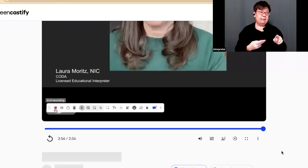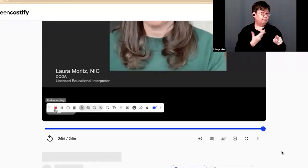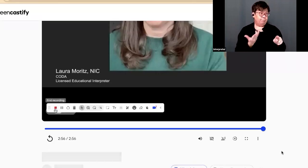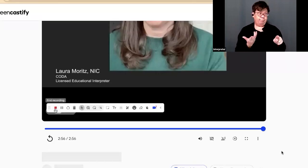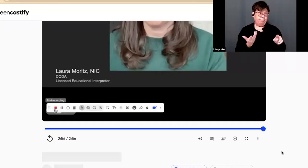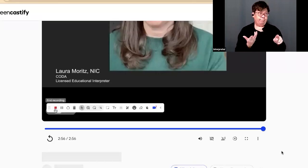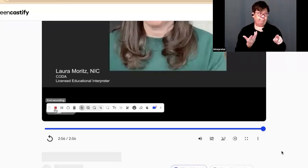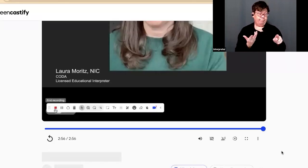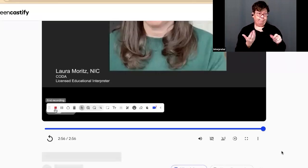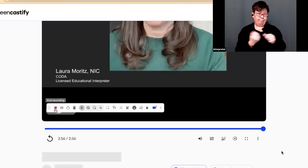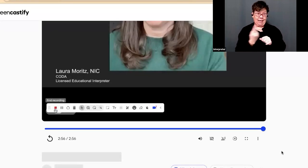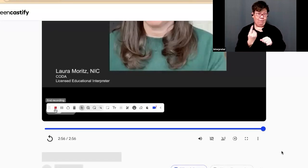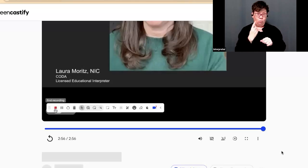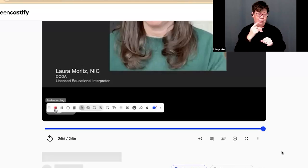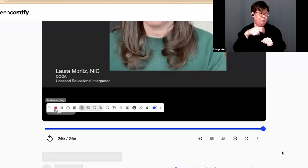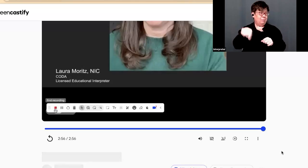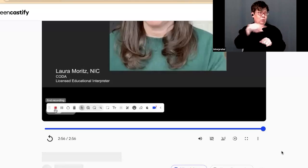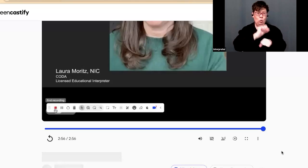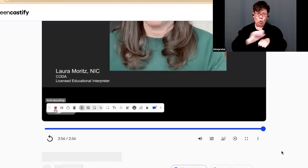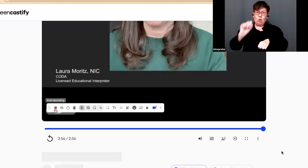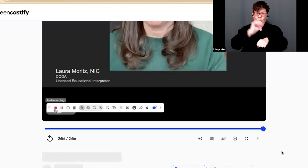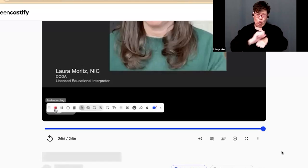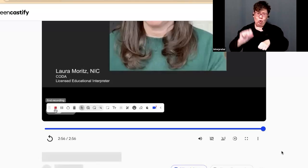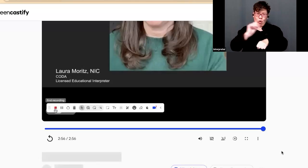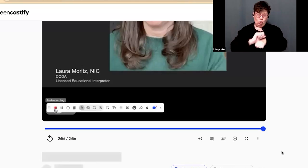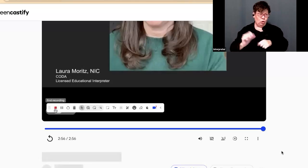Everybody works very hard to make sure the child is equipped.